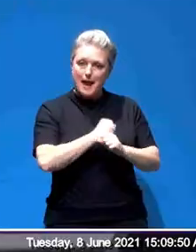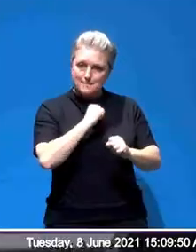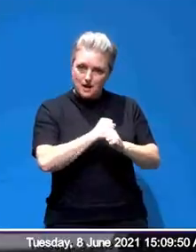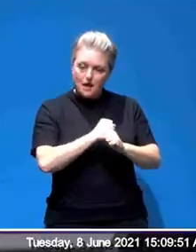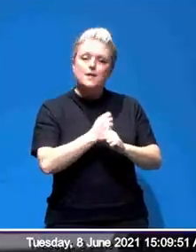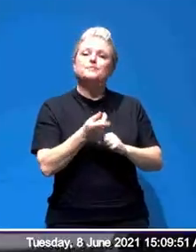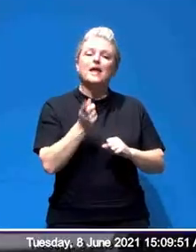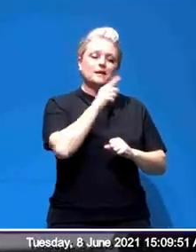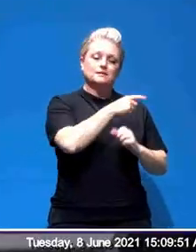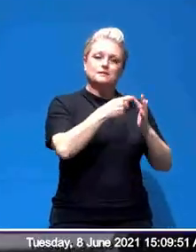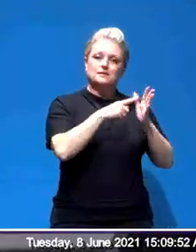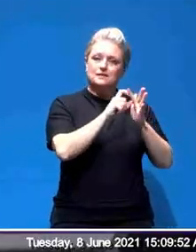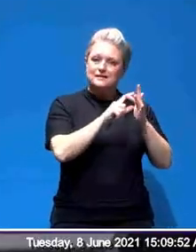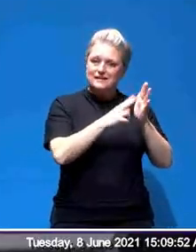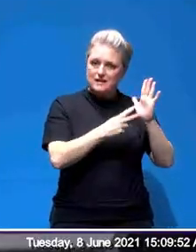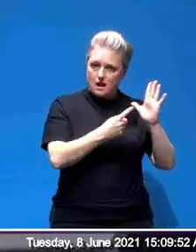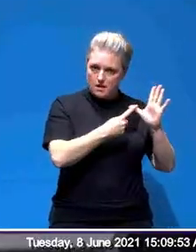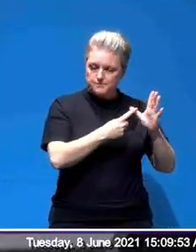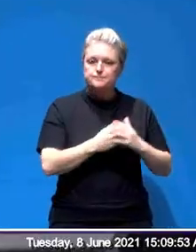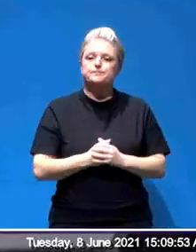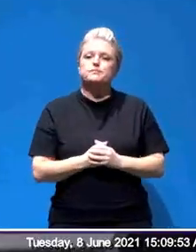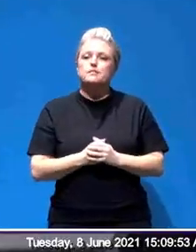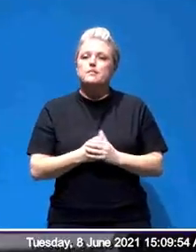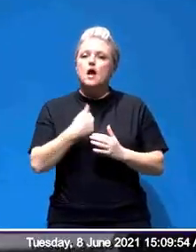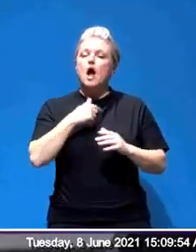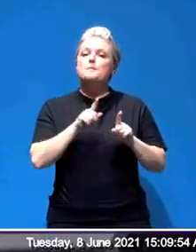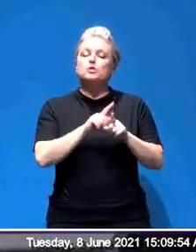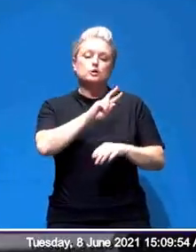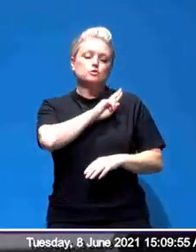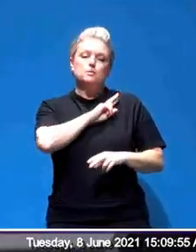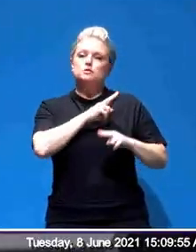As part of my portfolio, I have a Northgate Aged Care facility which is a